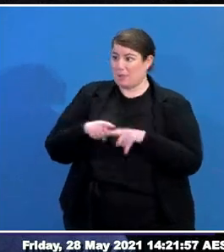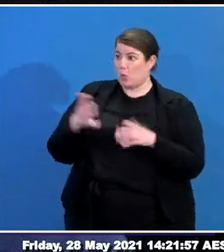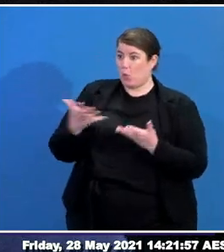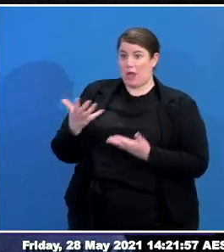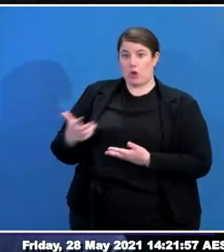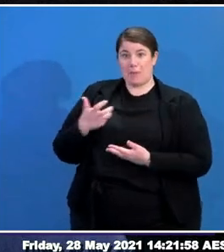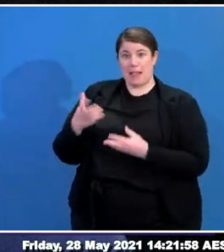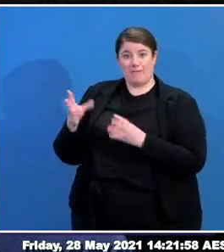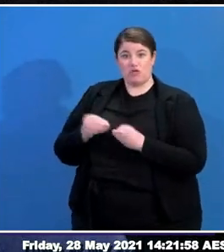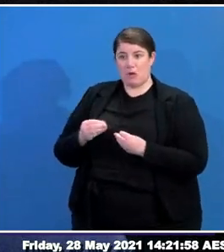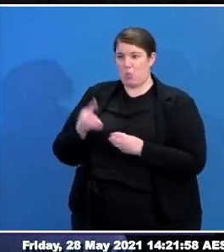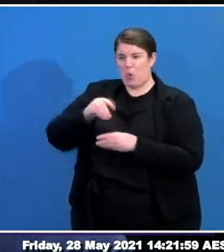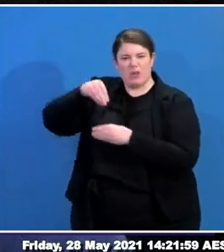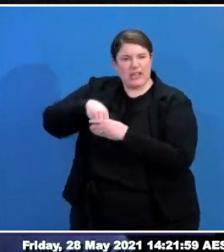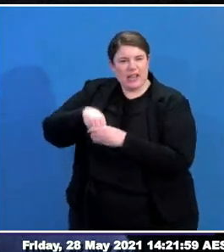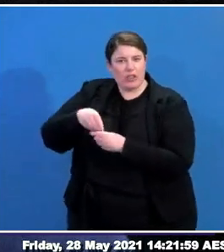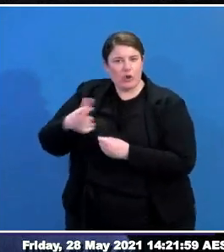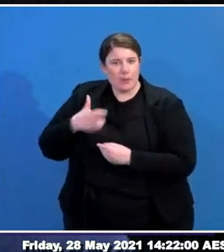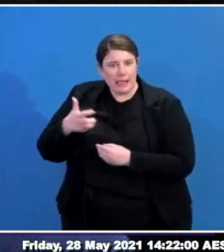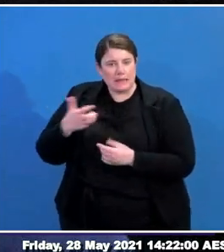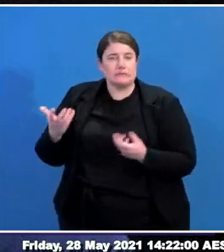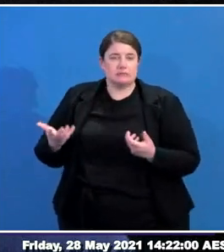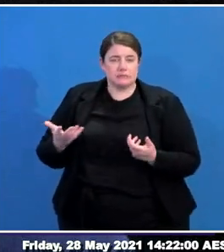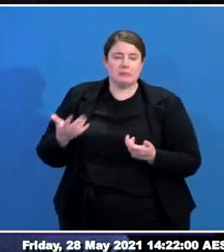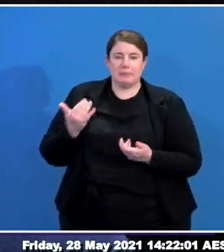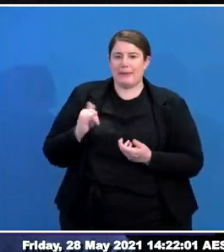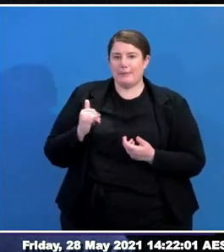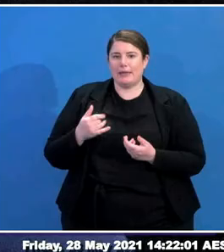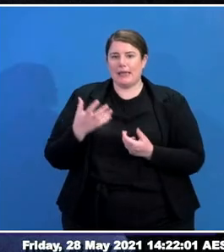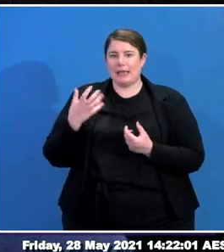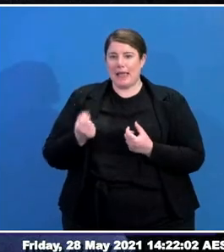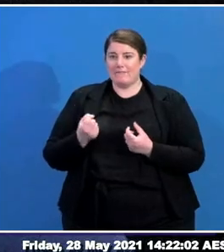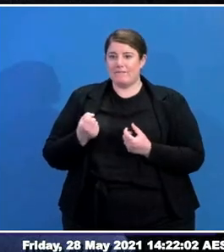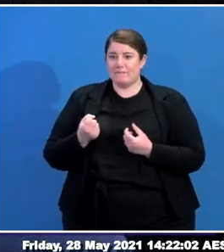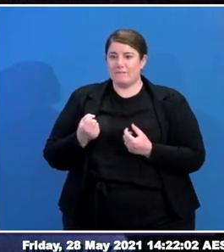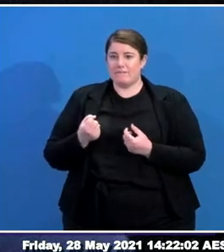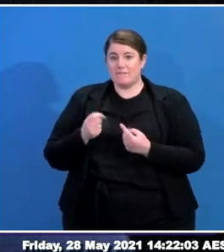nature of the complaint, there may be direct involvement with the participant.